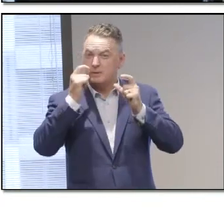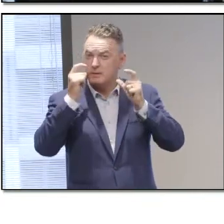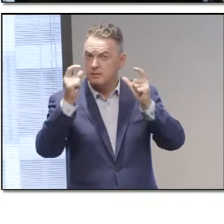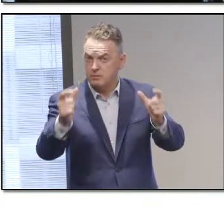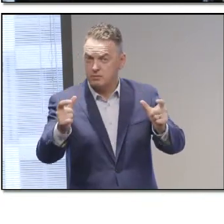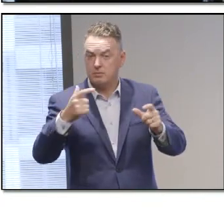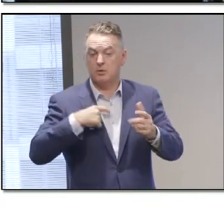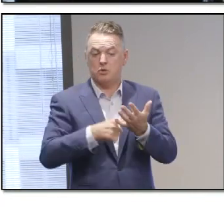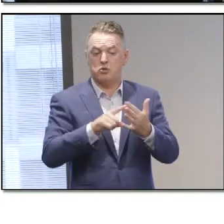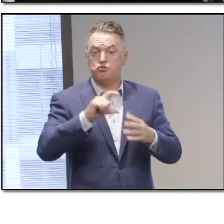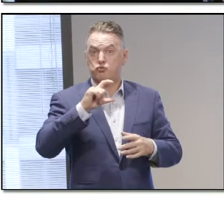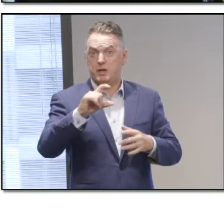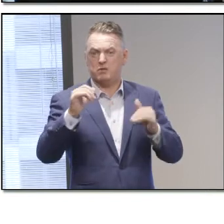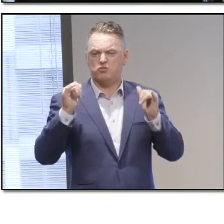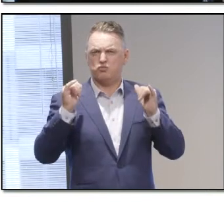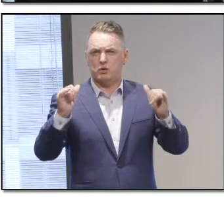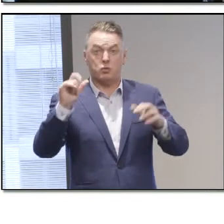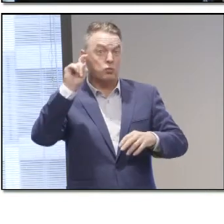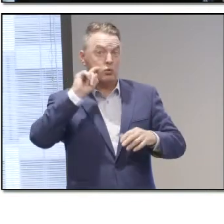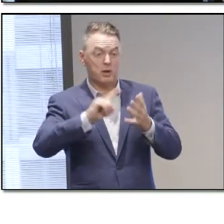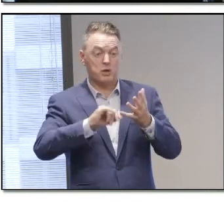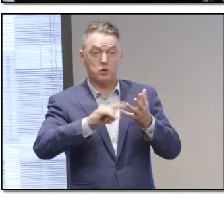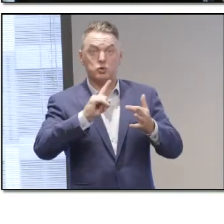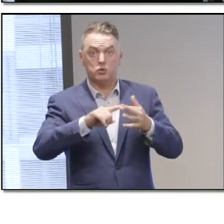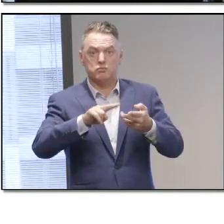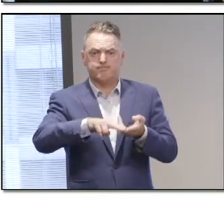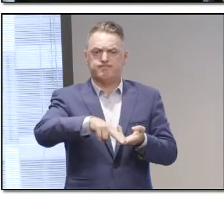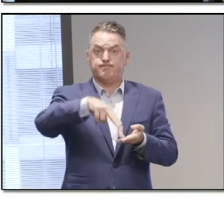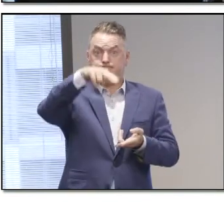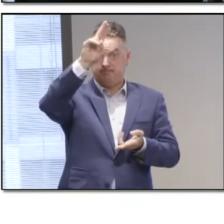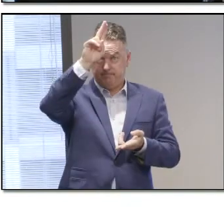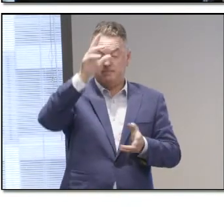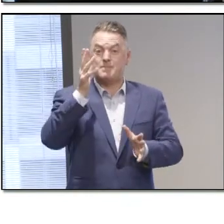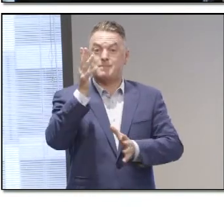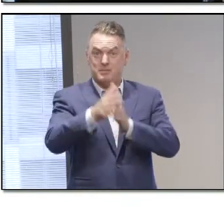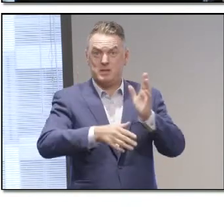recreational use of water is also increasing and therefore you have direct contact of people